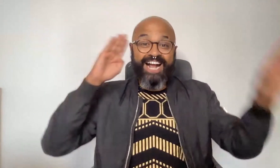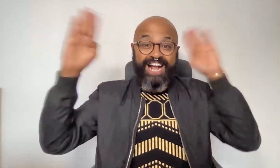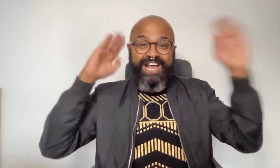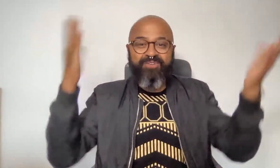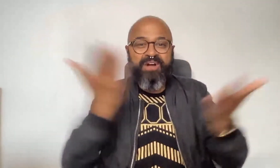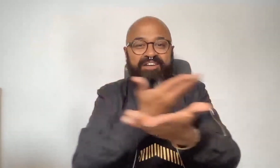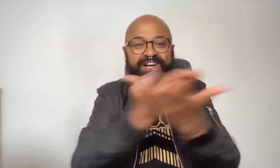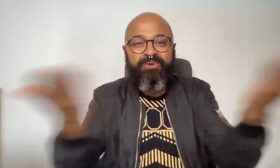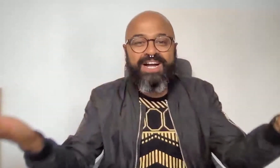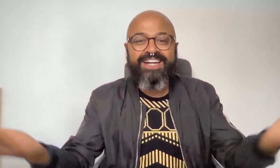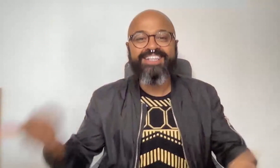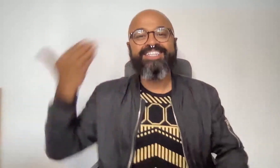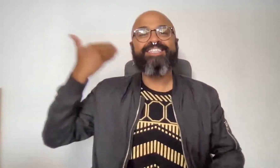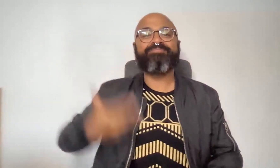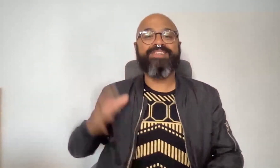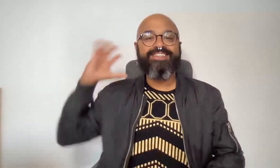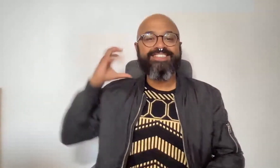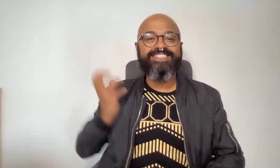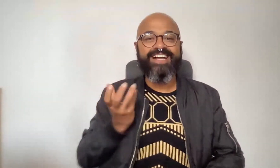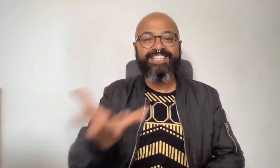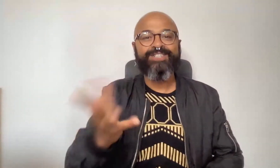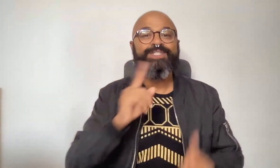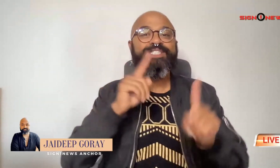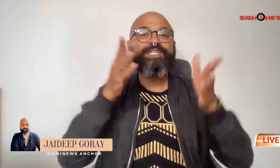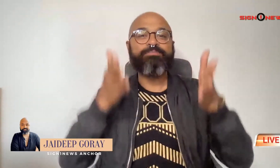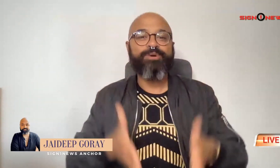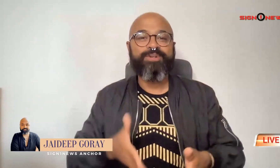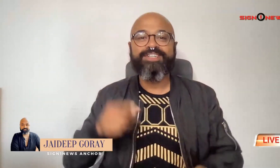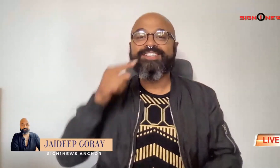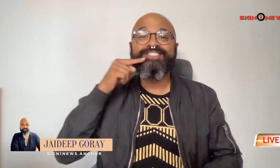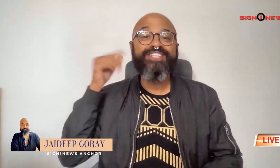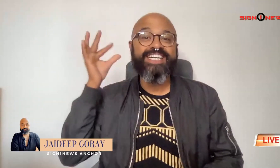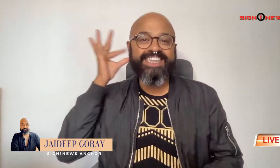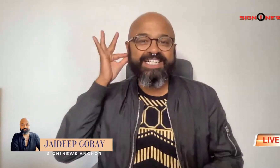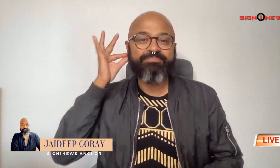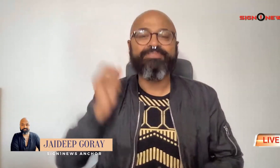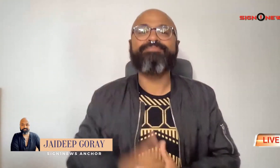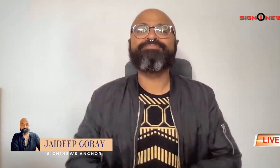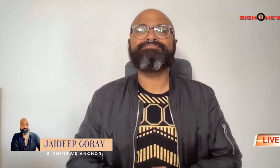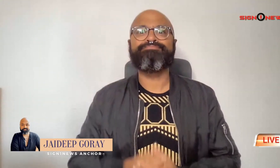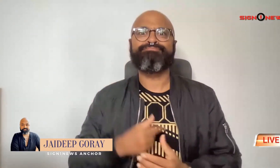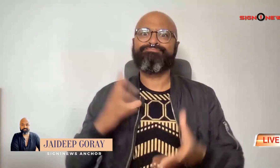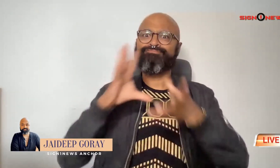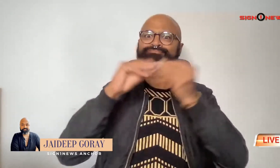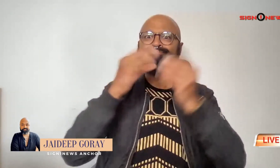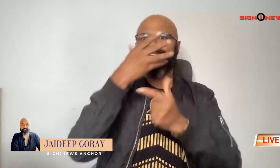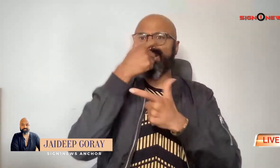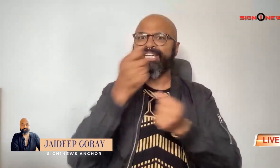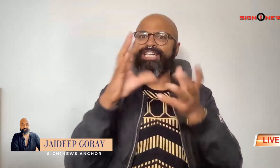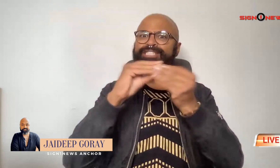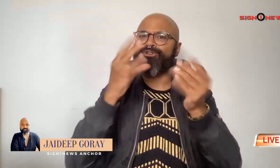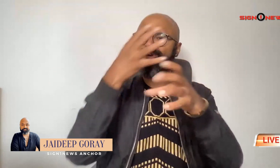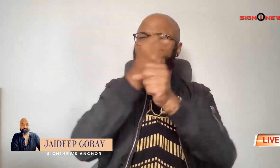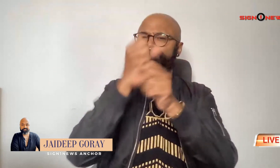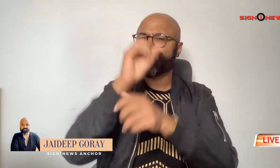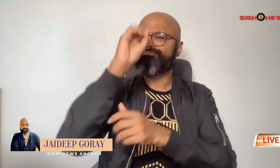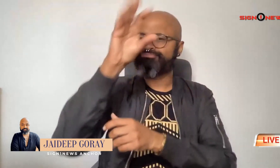Hello everyone I'm Sign1News anchor Jaideep Goray here's a quick look at the top trending stories making headlines today